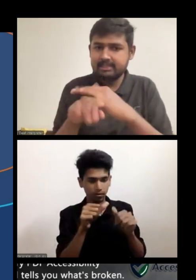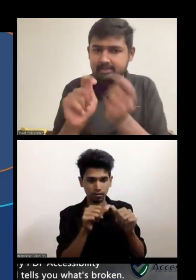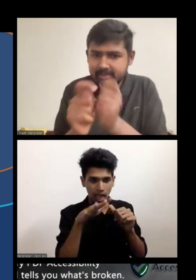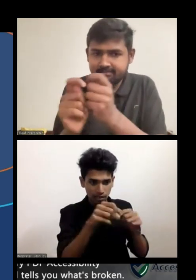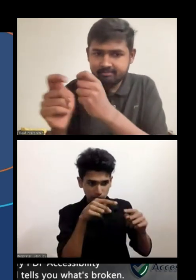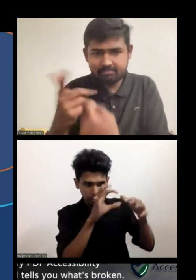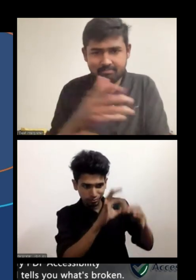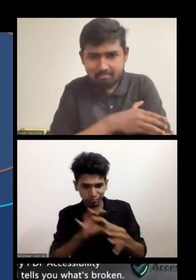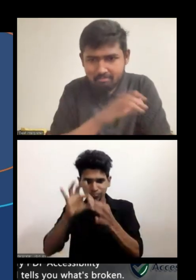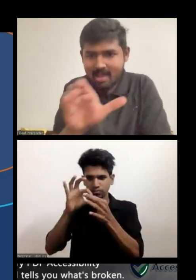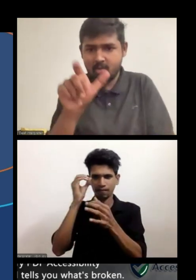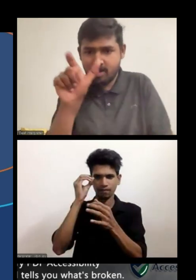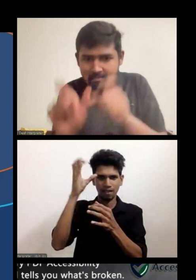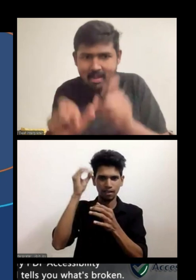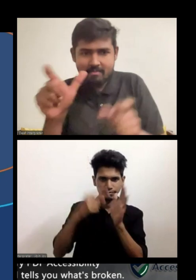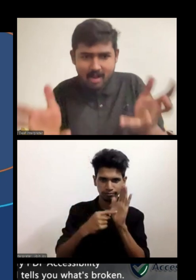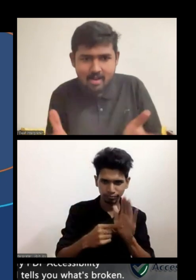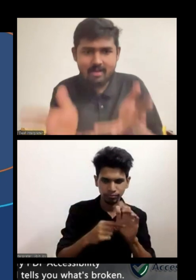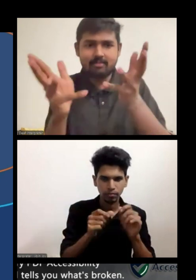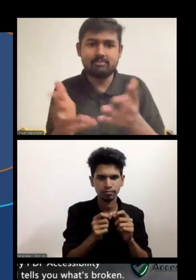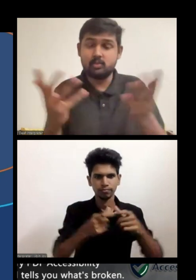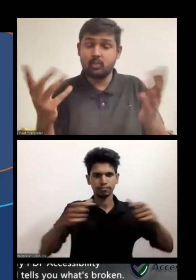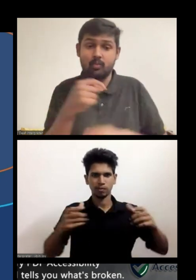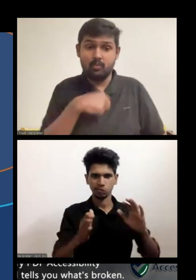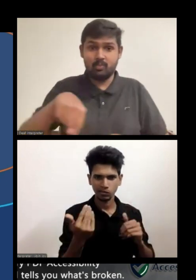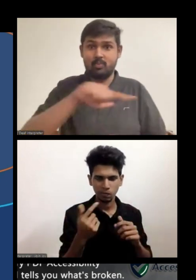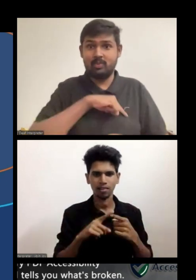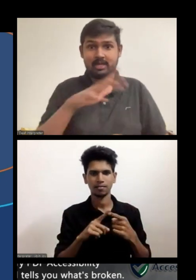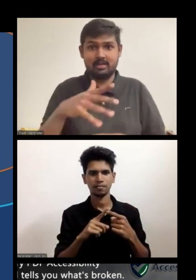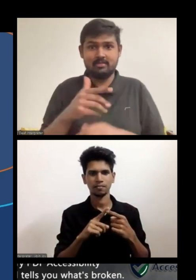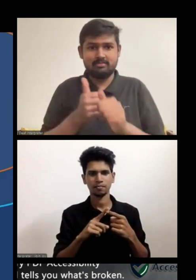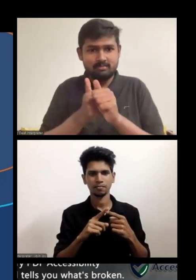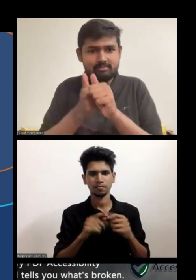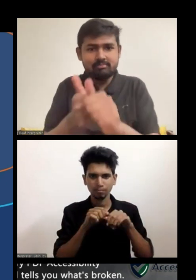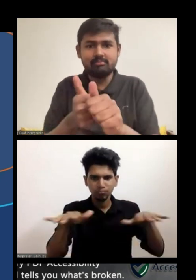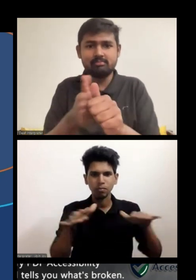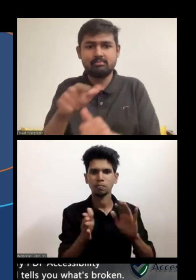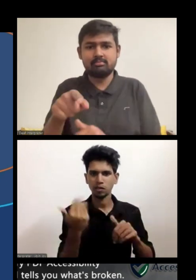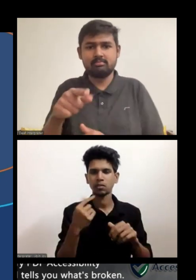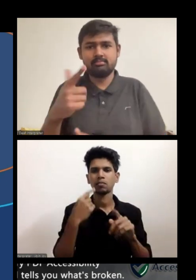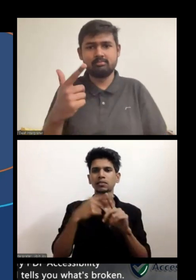the documents also. So all kinds of users can access these things. And that's it.